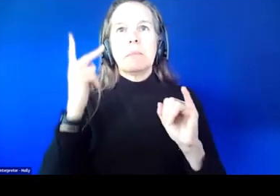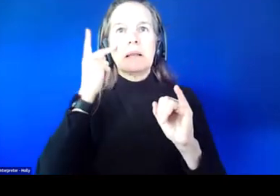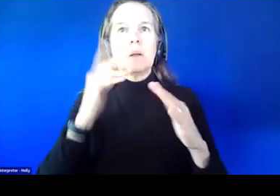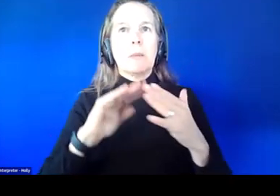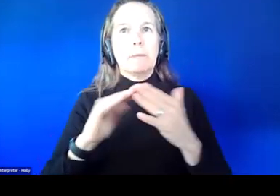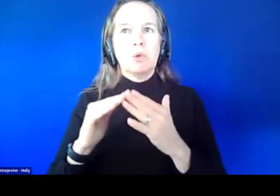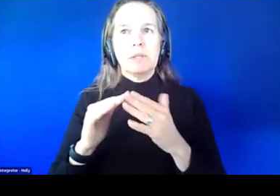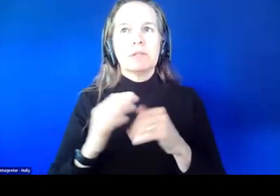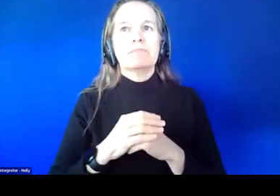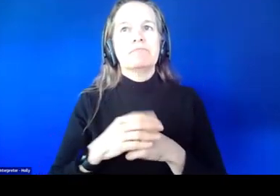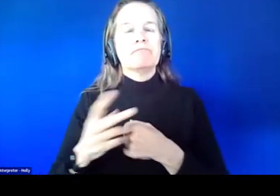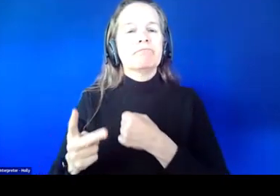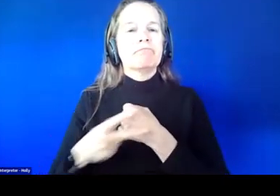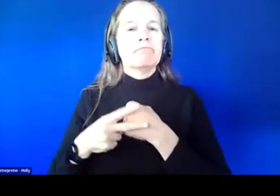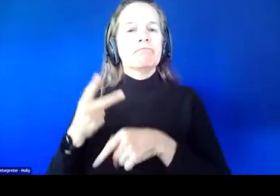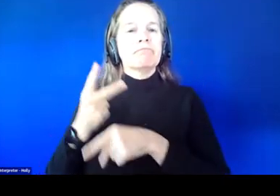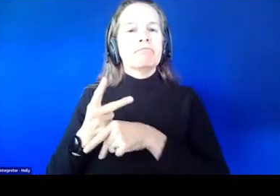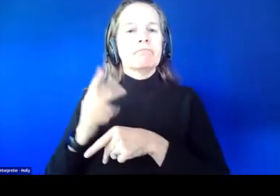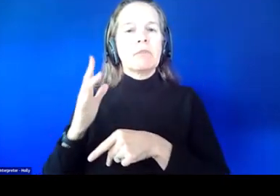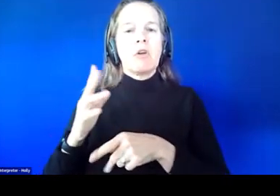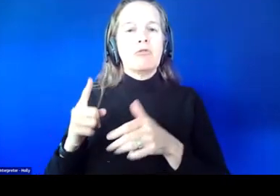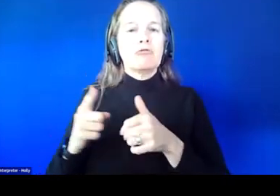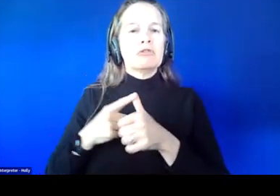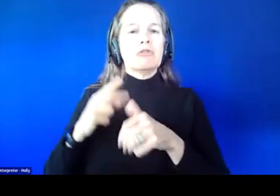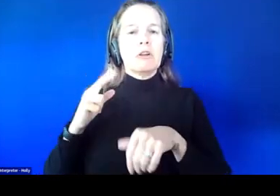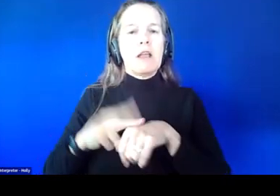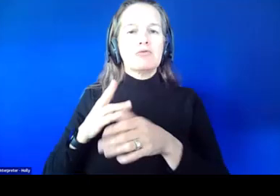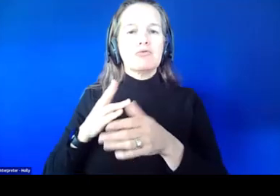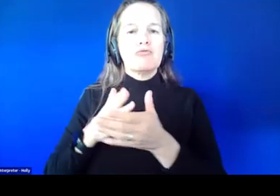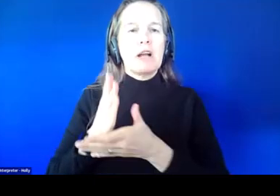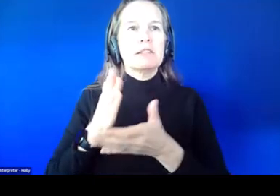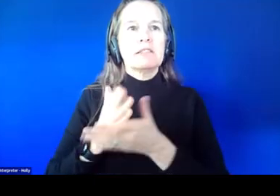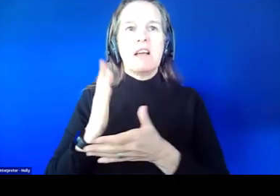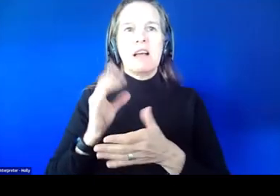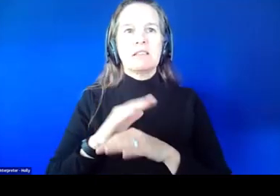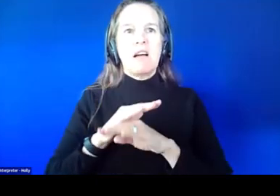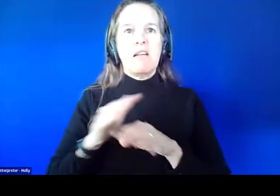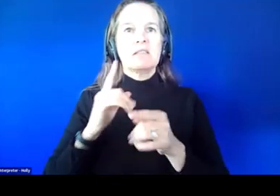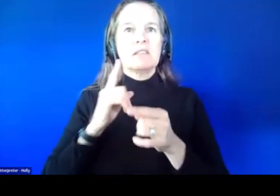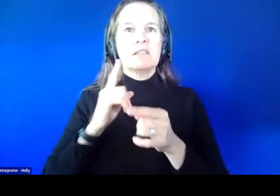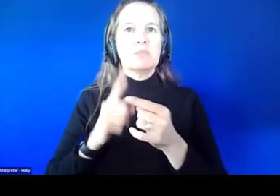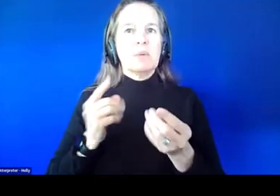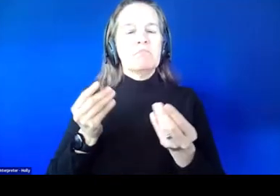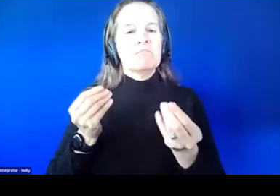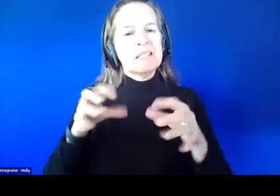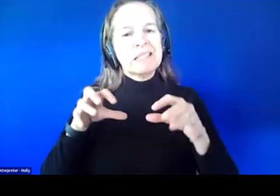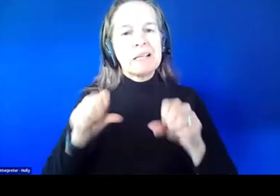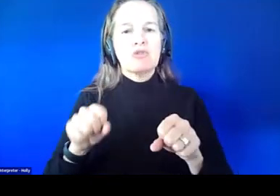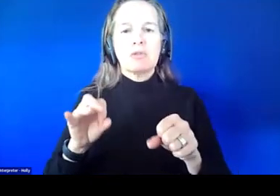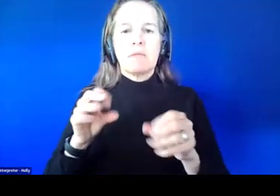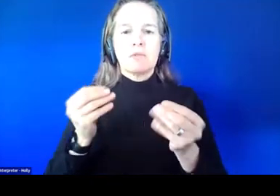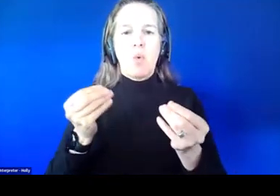retaining their original natural rights as the undisputed possessors of the soil the very term "nation" so